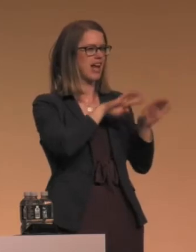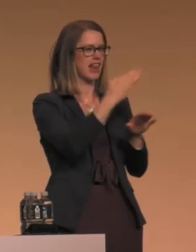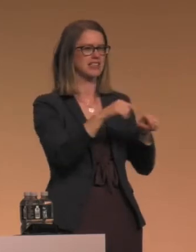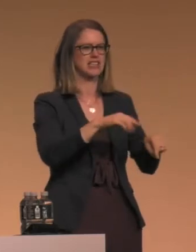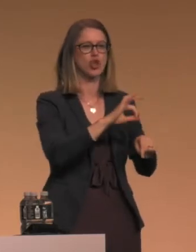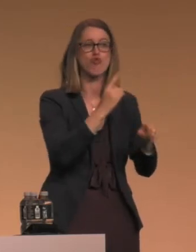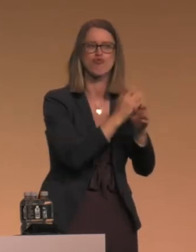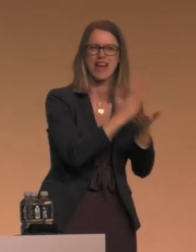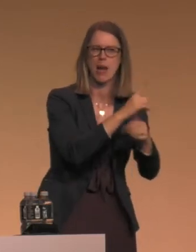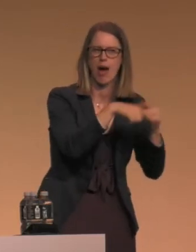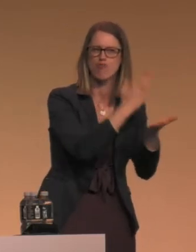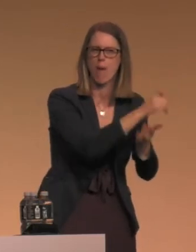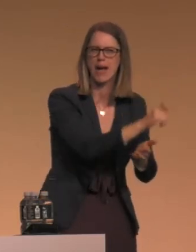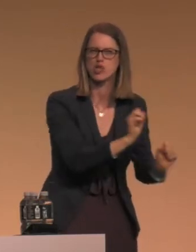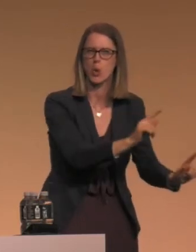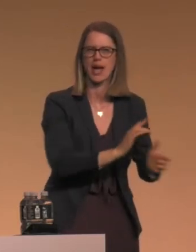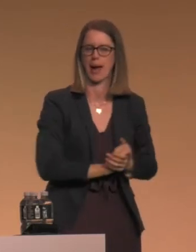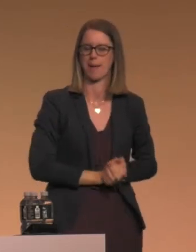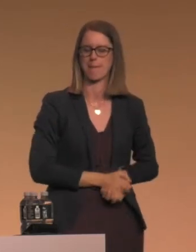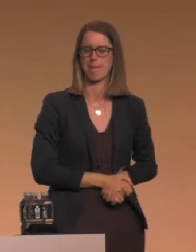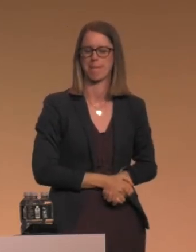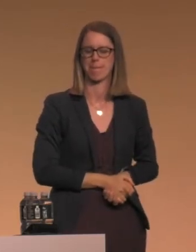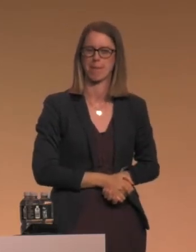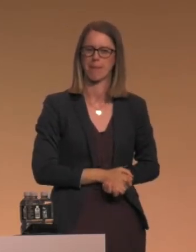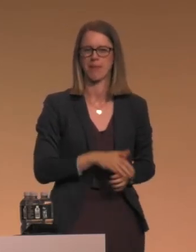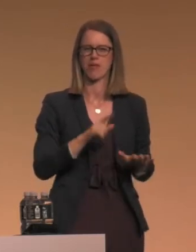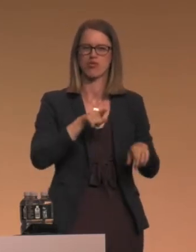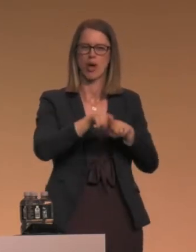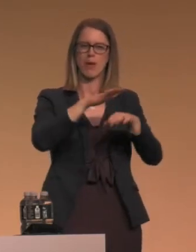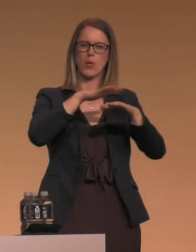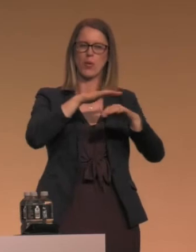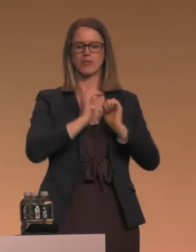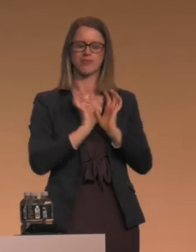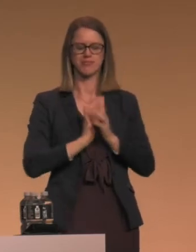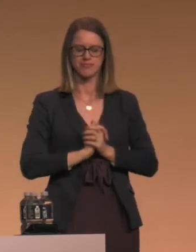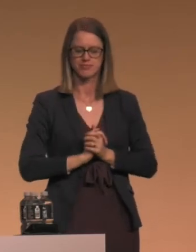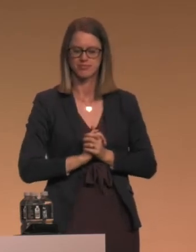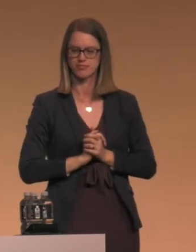but I'll try and be discreet.